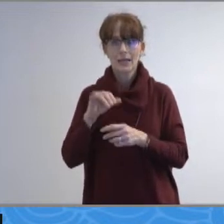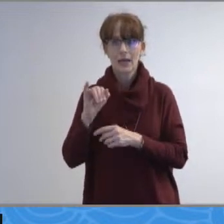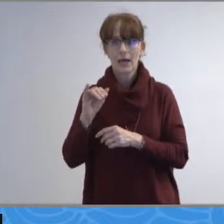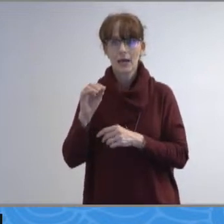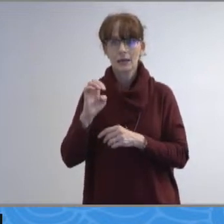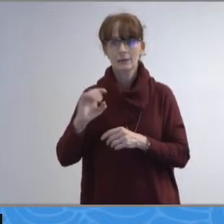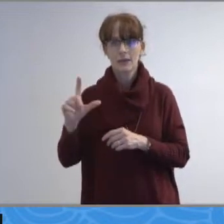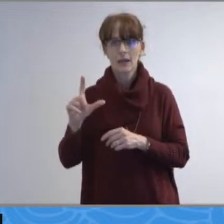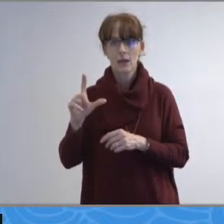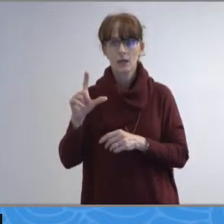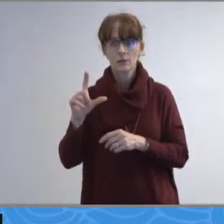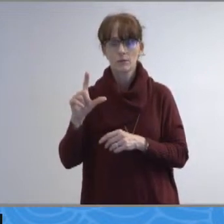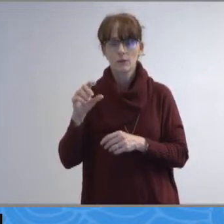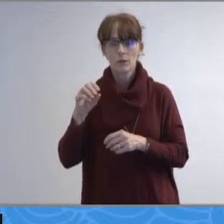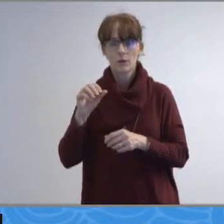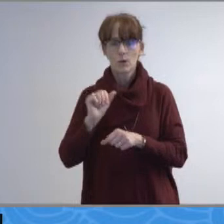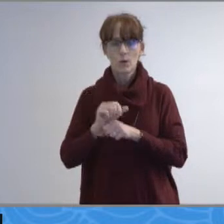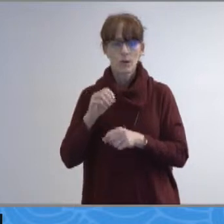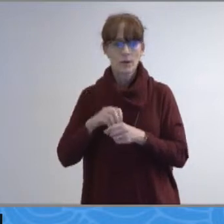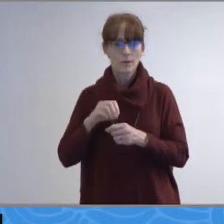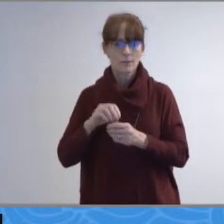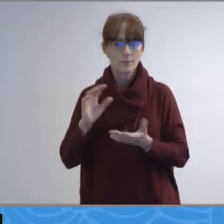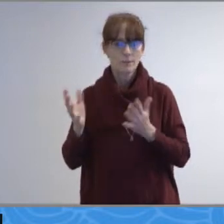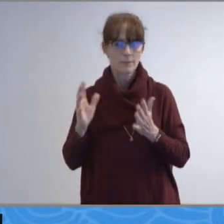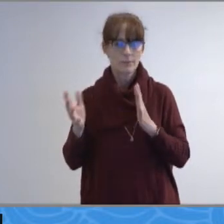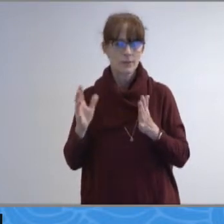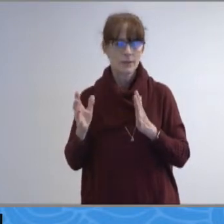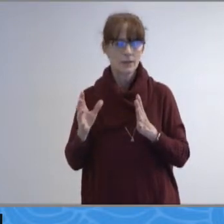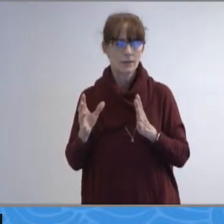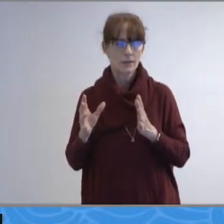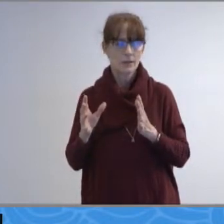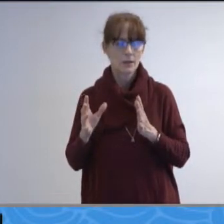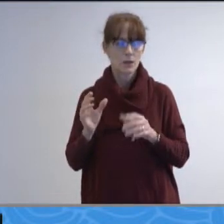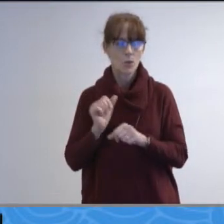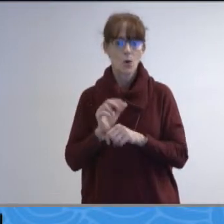to kind of work on the skills